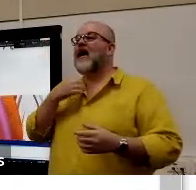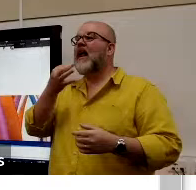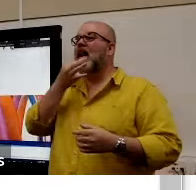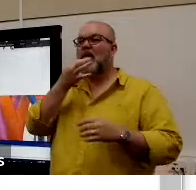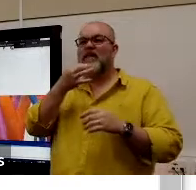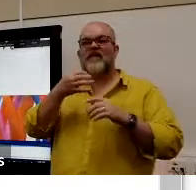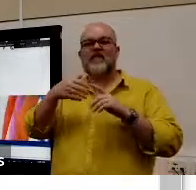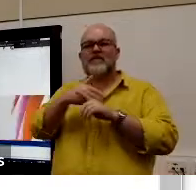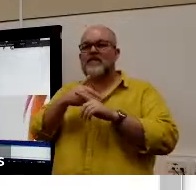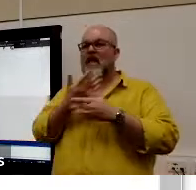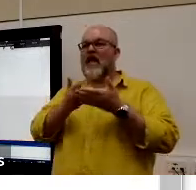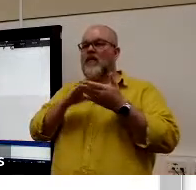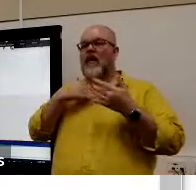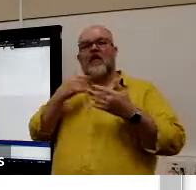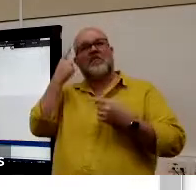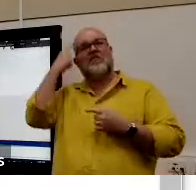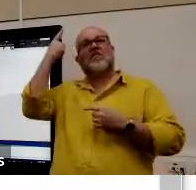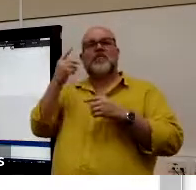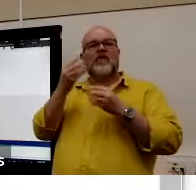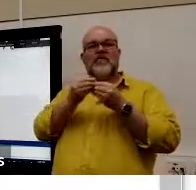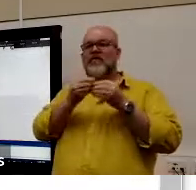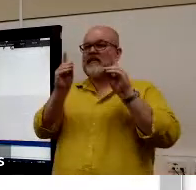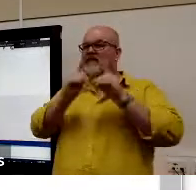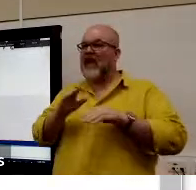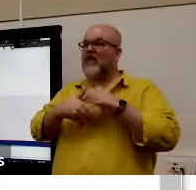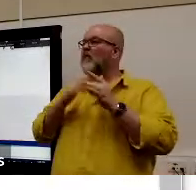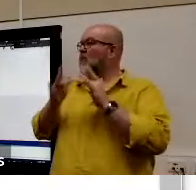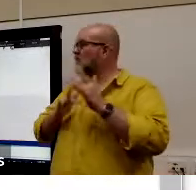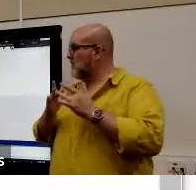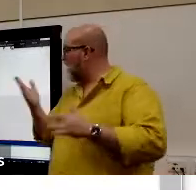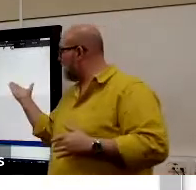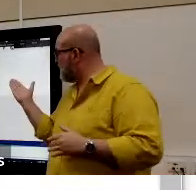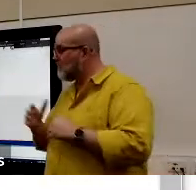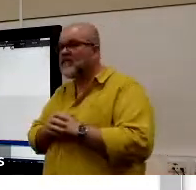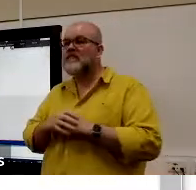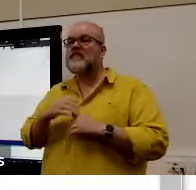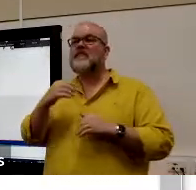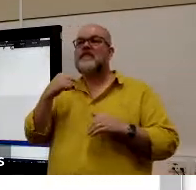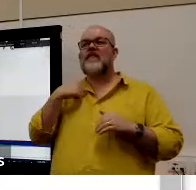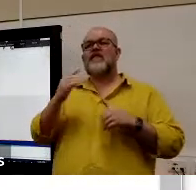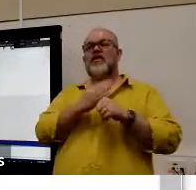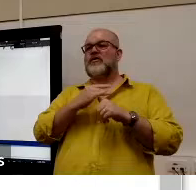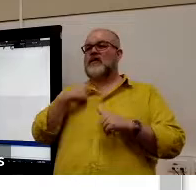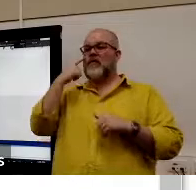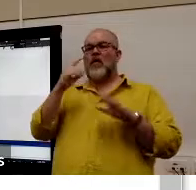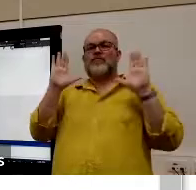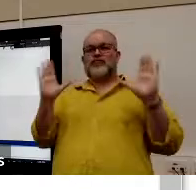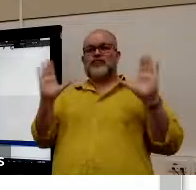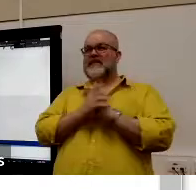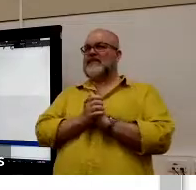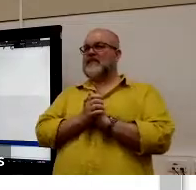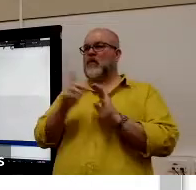So just a little bit of background of how I came up with the design of the website.